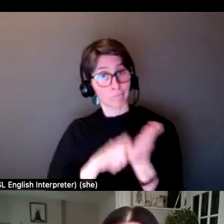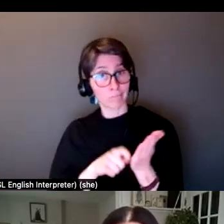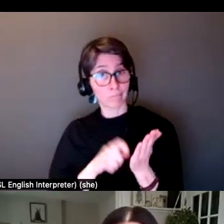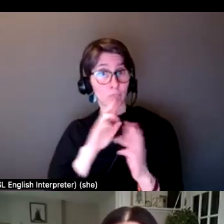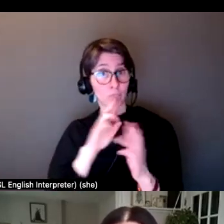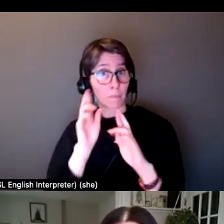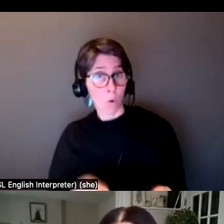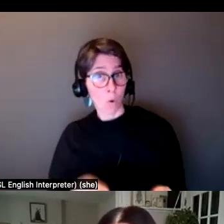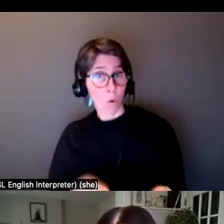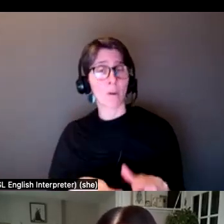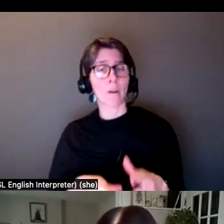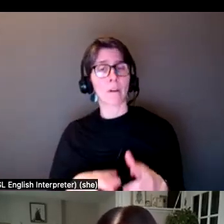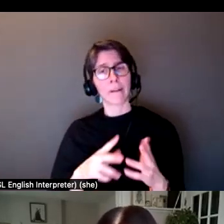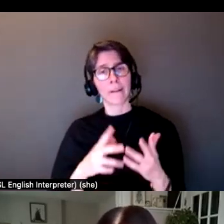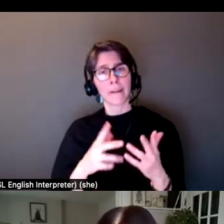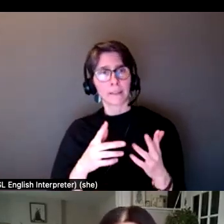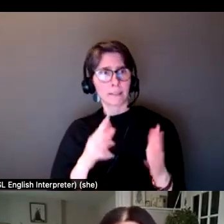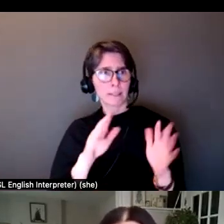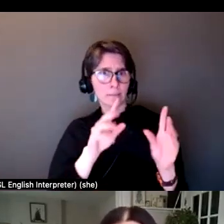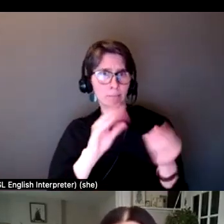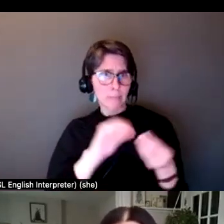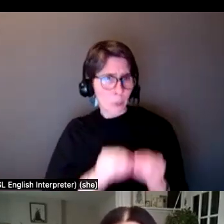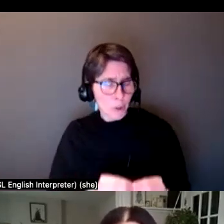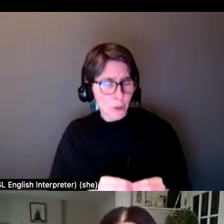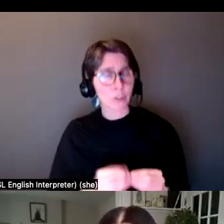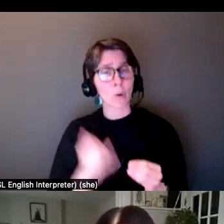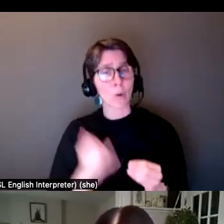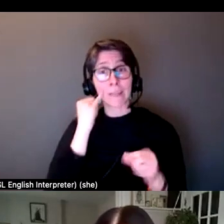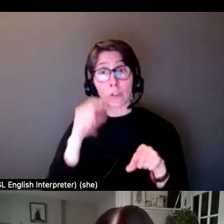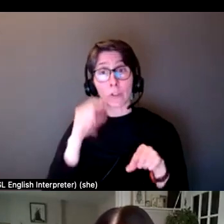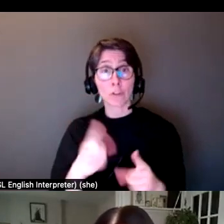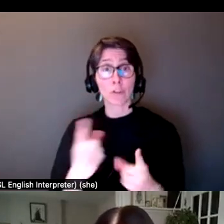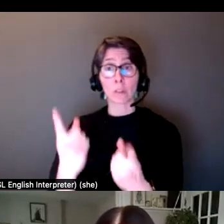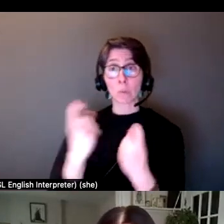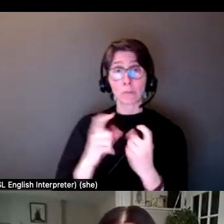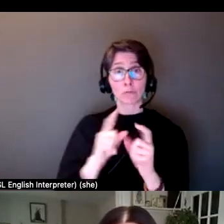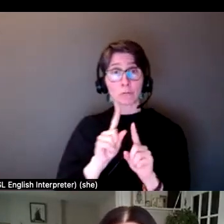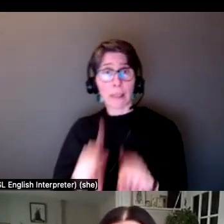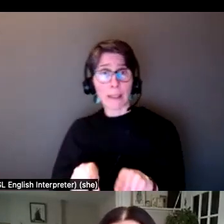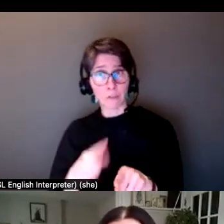there's a bit more technical questions or specific to data analysis questions,